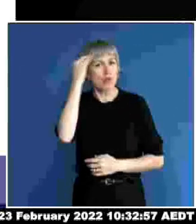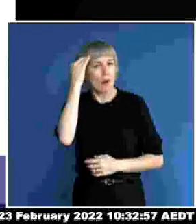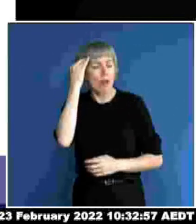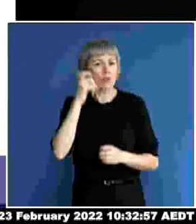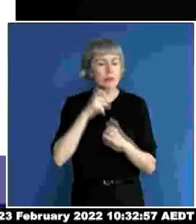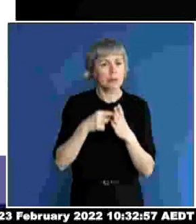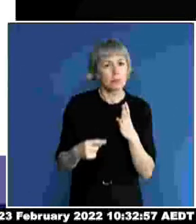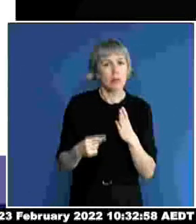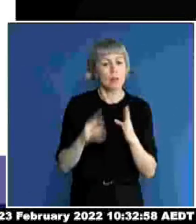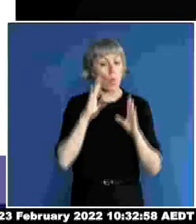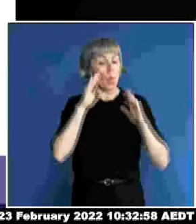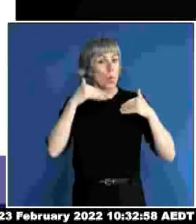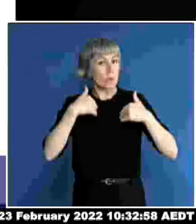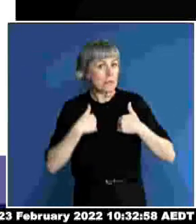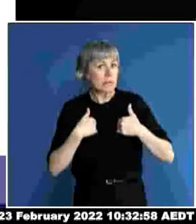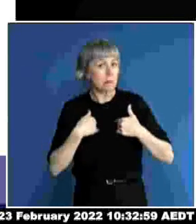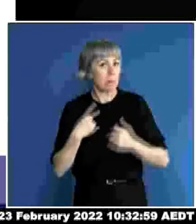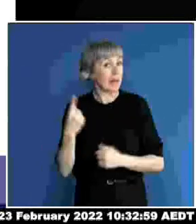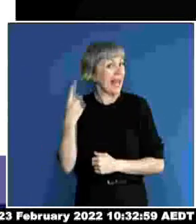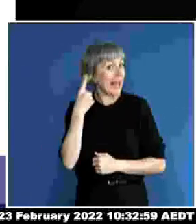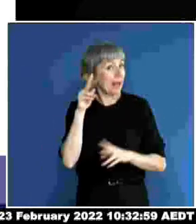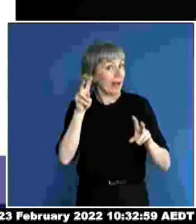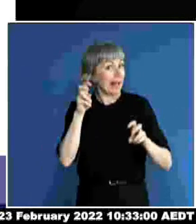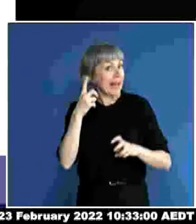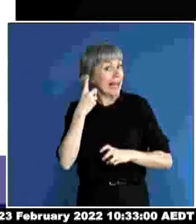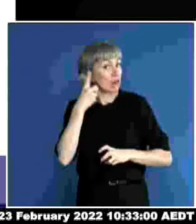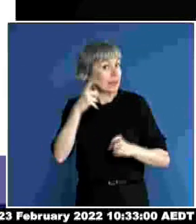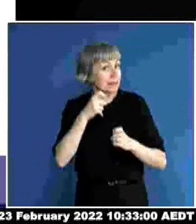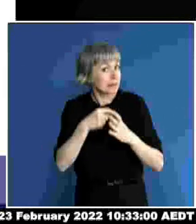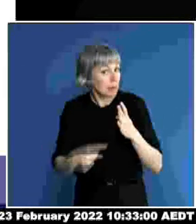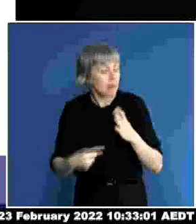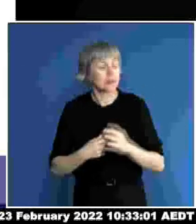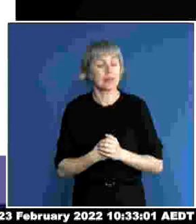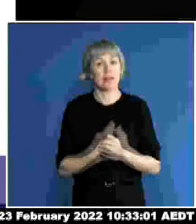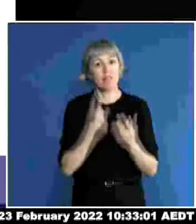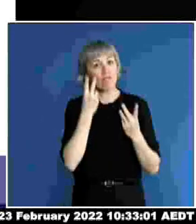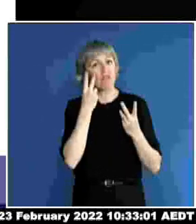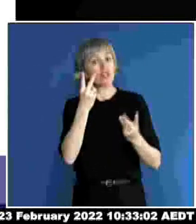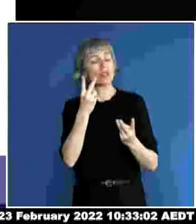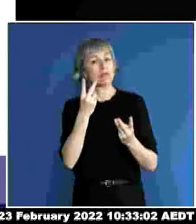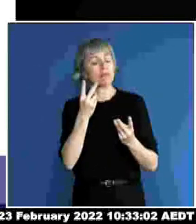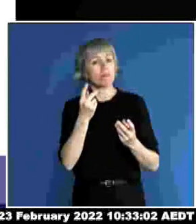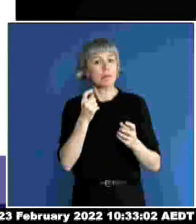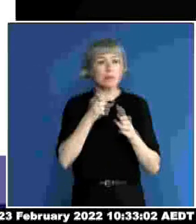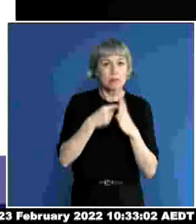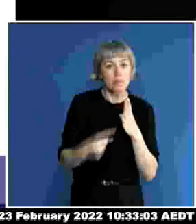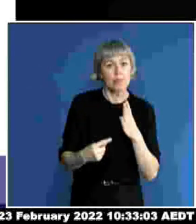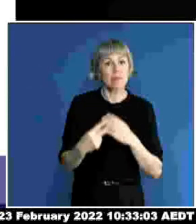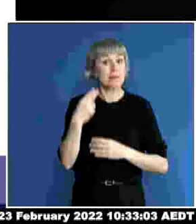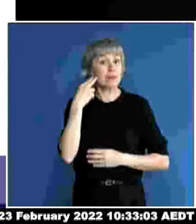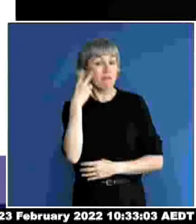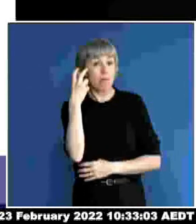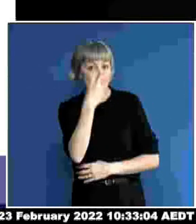acquired brain injury, vision, speech, Deafblind and a category described as unknown